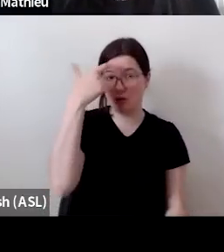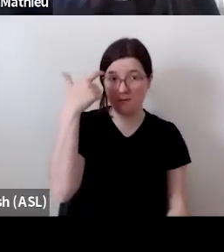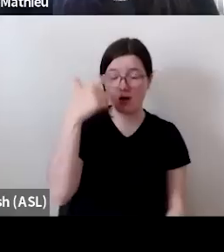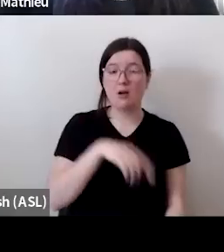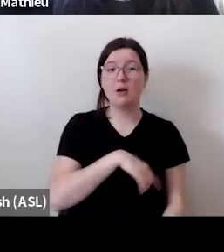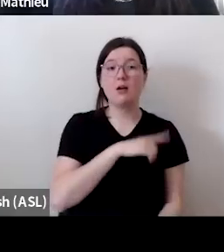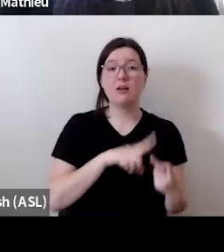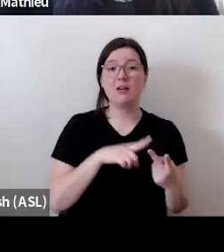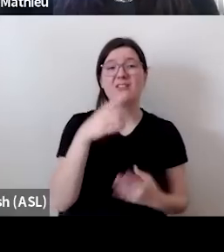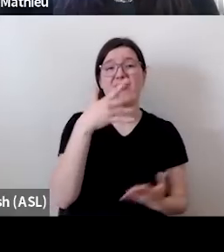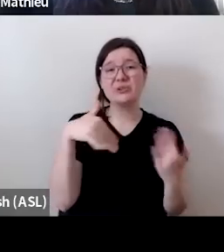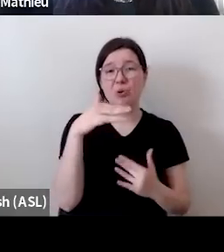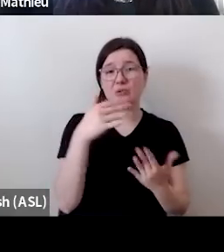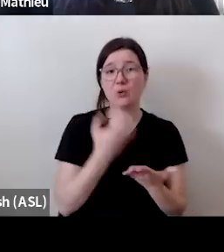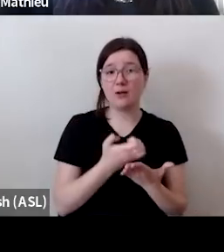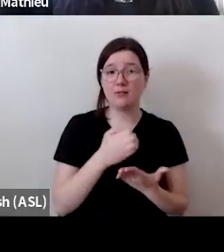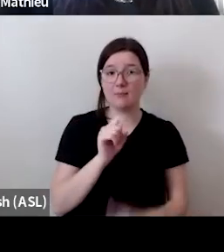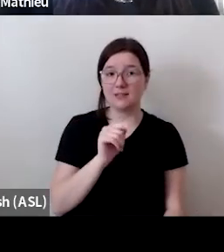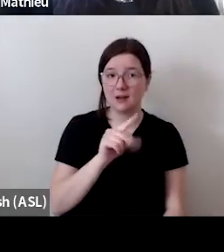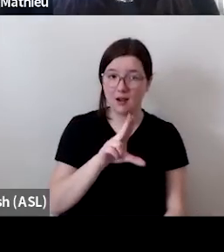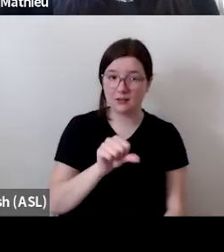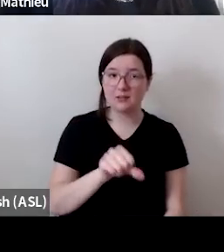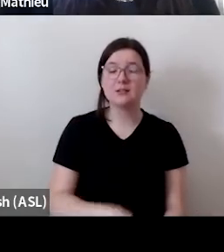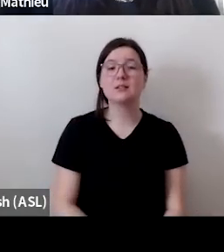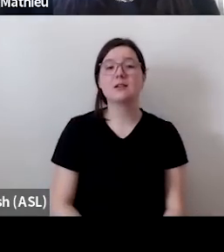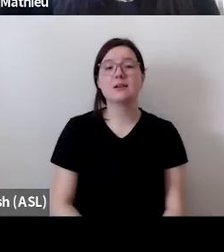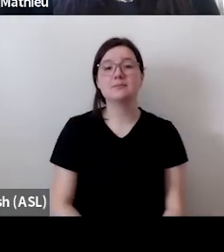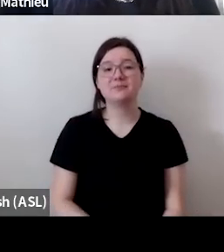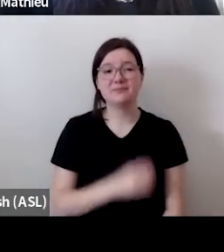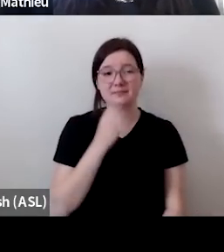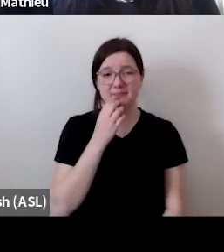socioeconomic status and access to resources.